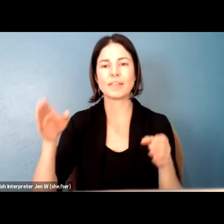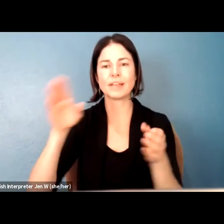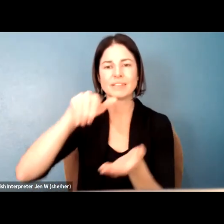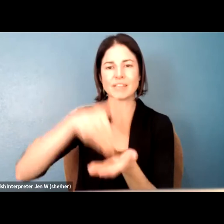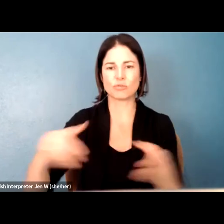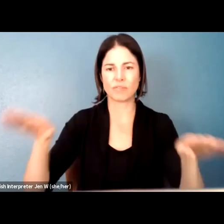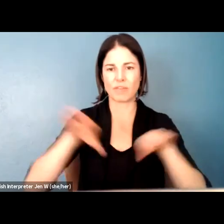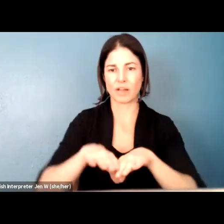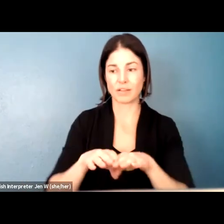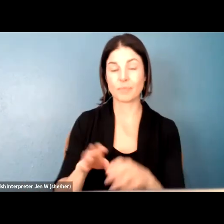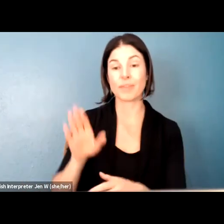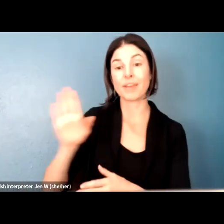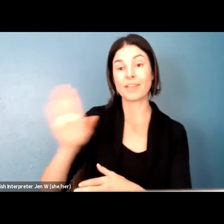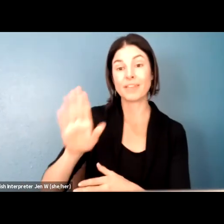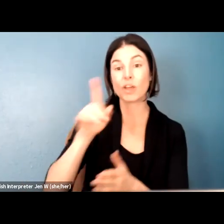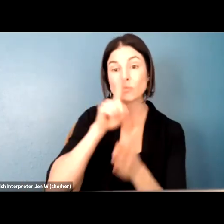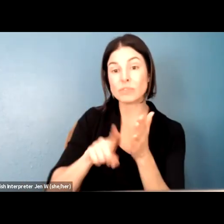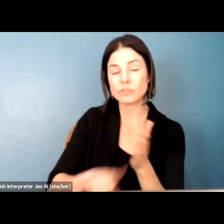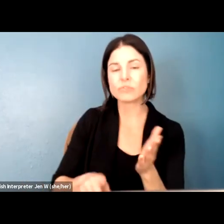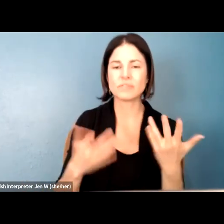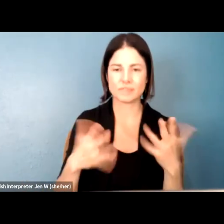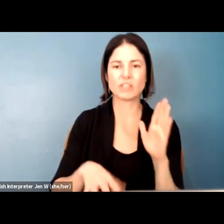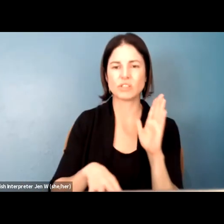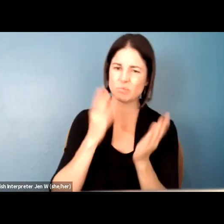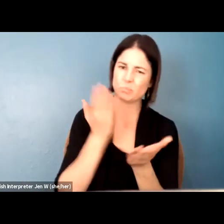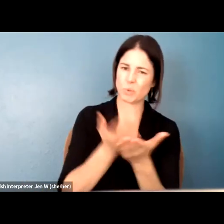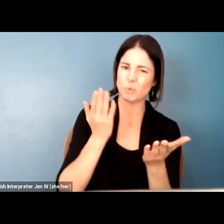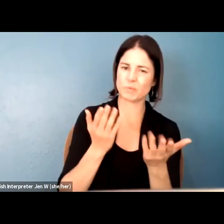scholarship demonstrates that it's not just about fighting